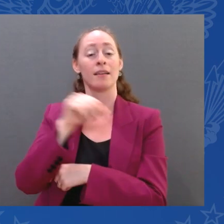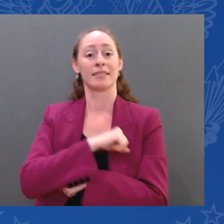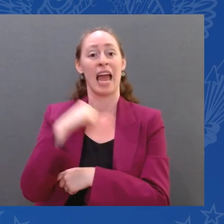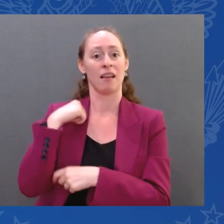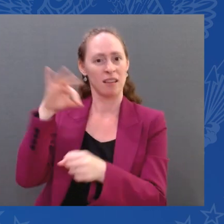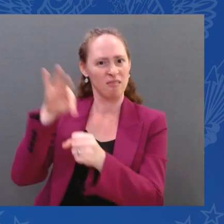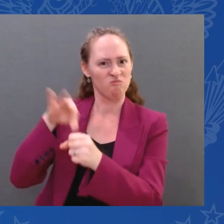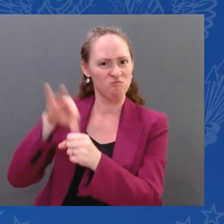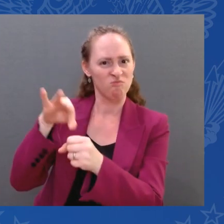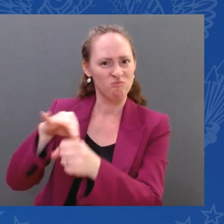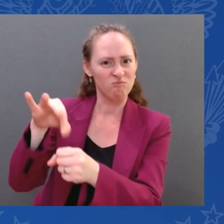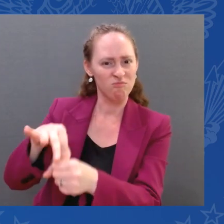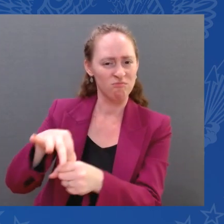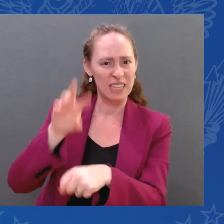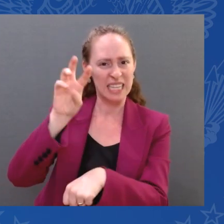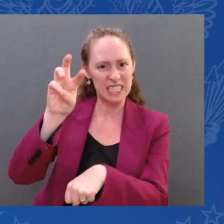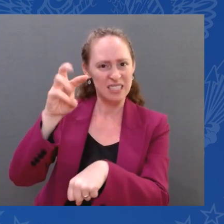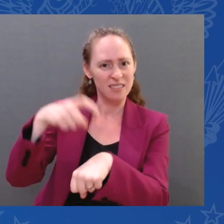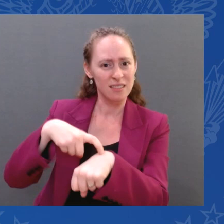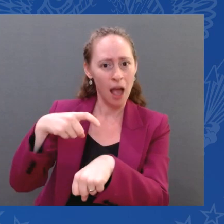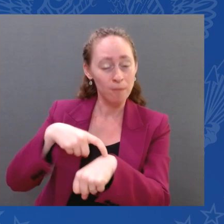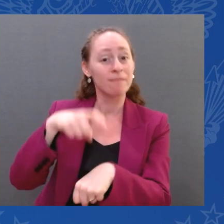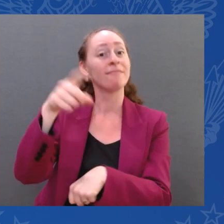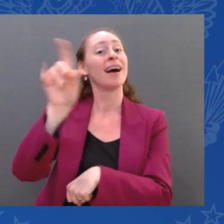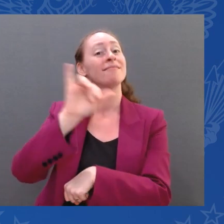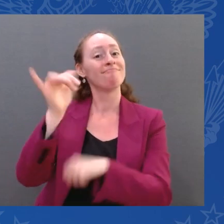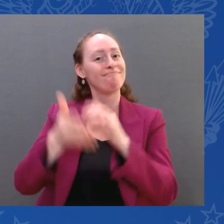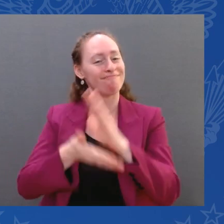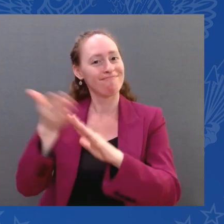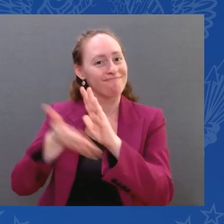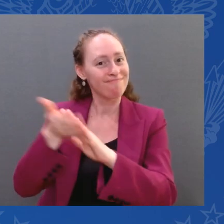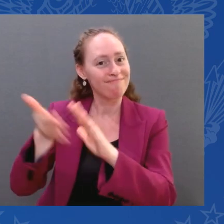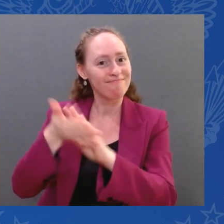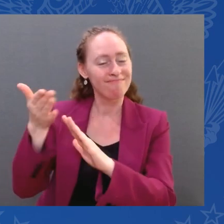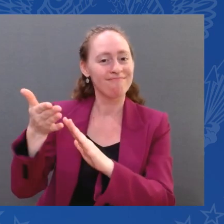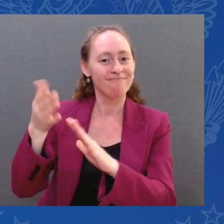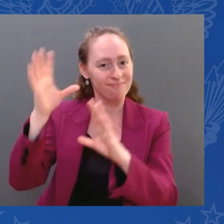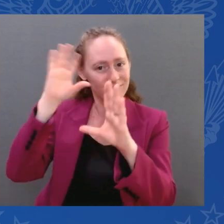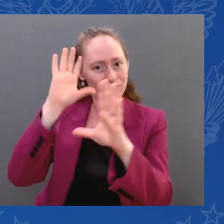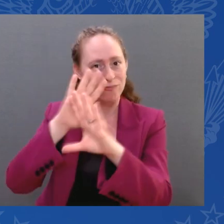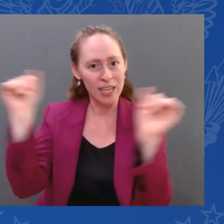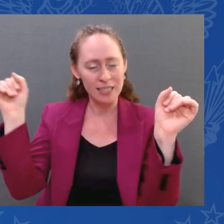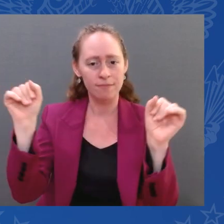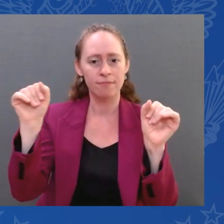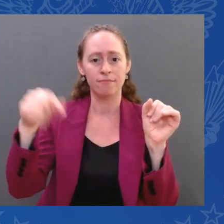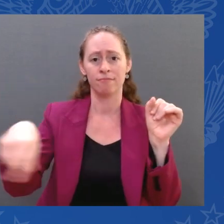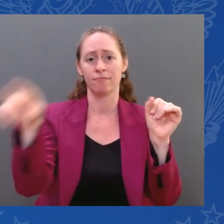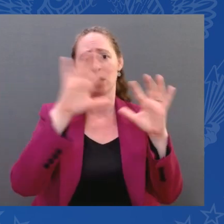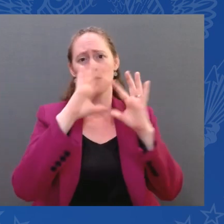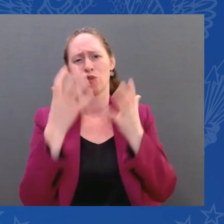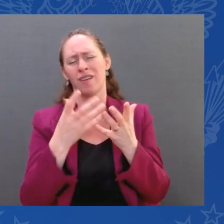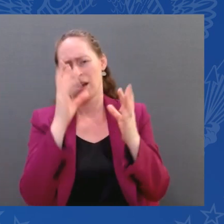respected around the world. He was an eternal optimist who believe in consensus, character and putting country first.